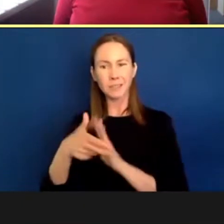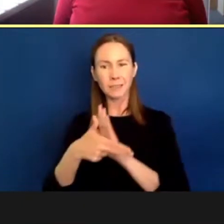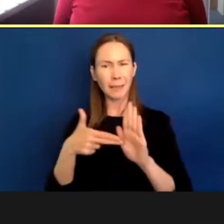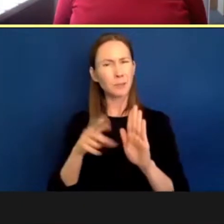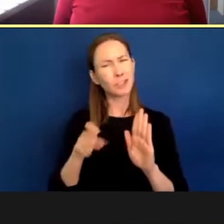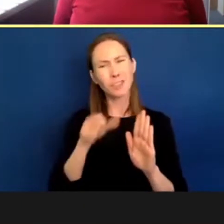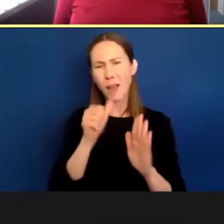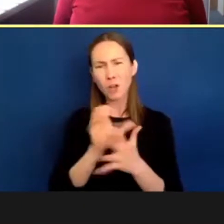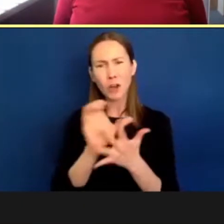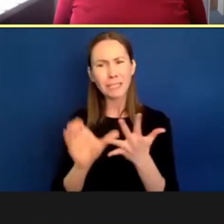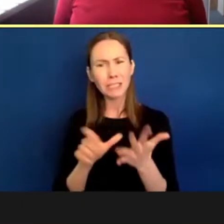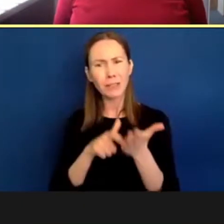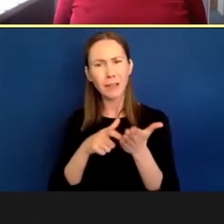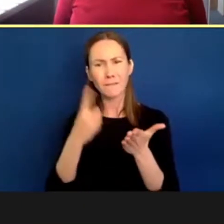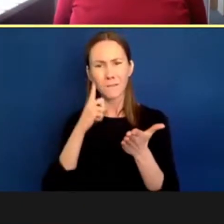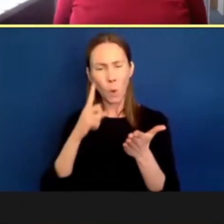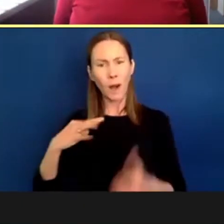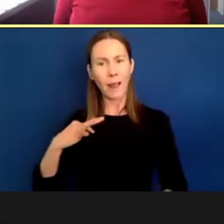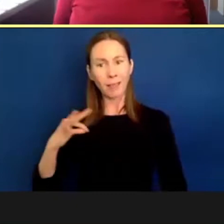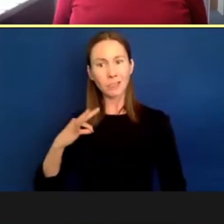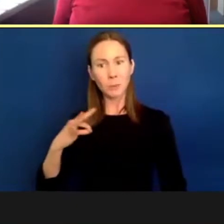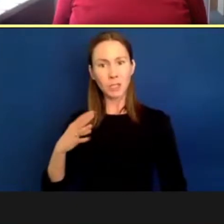for services and supports.